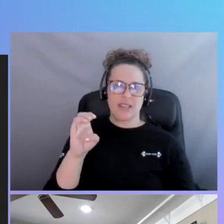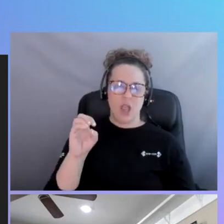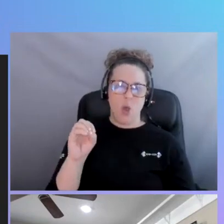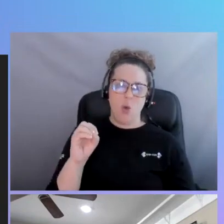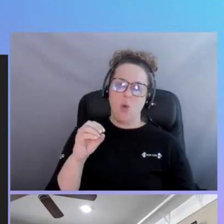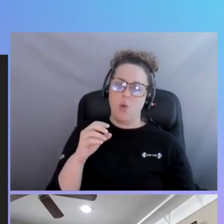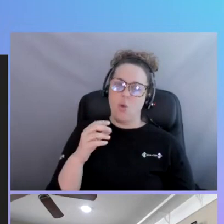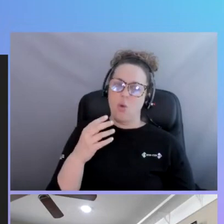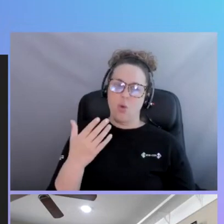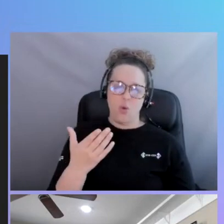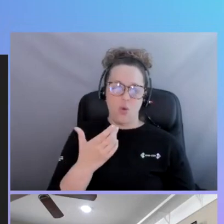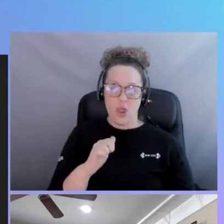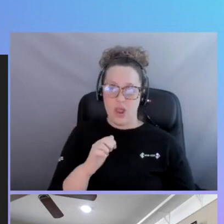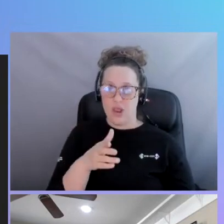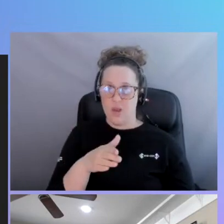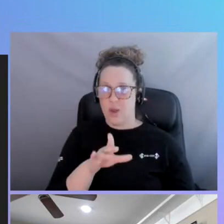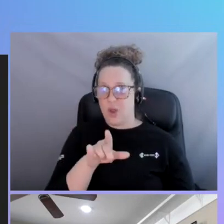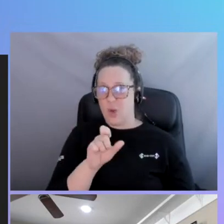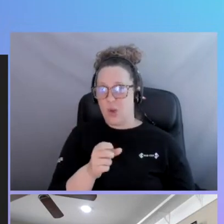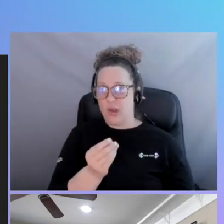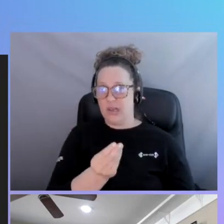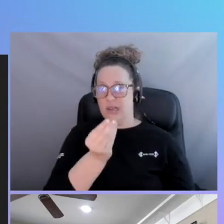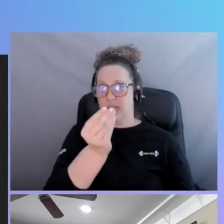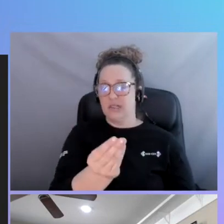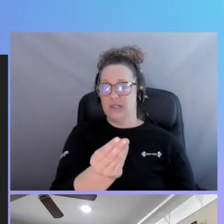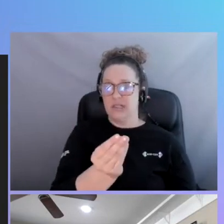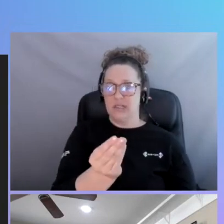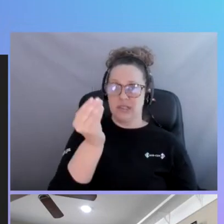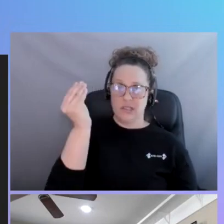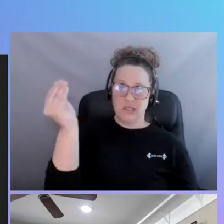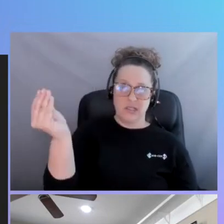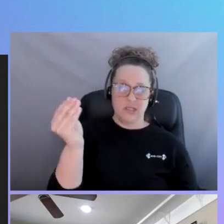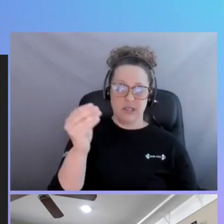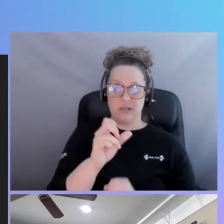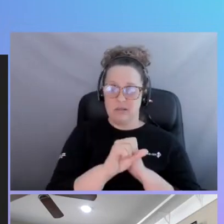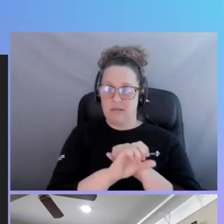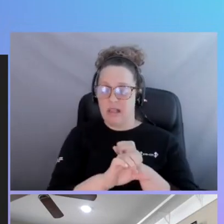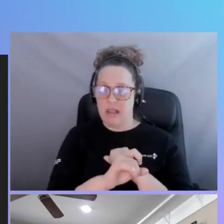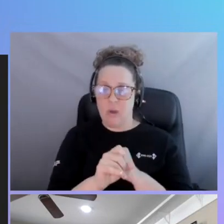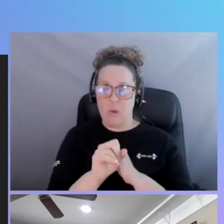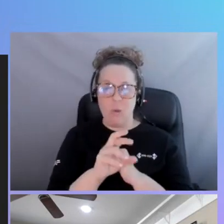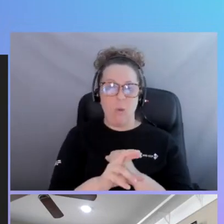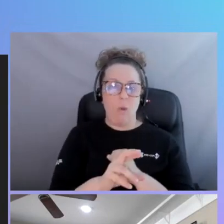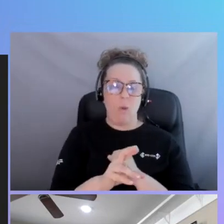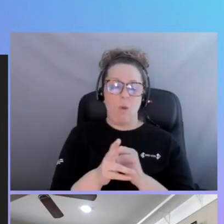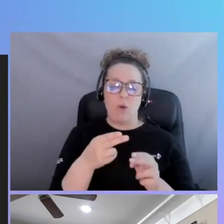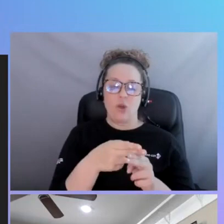way you could get this flier or this short document in front of